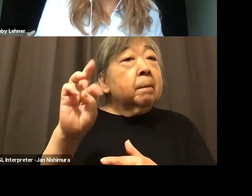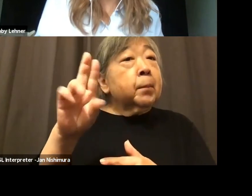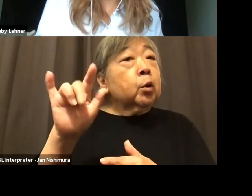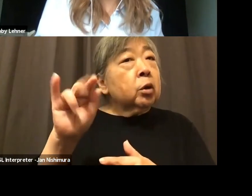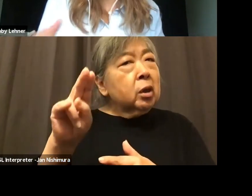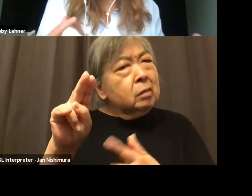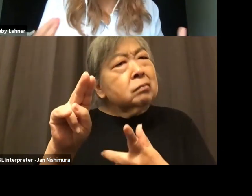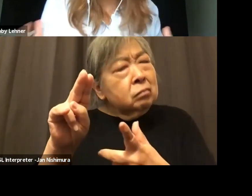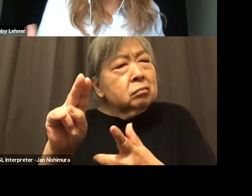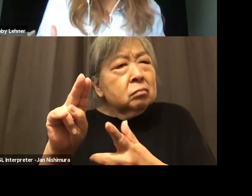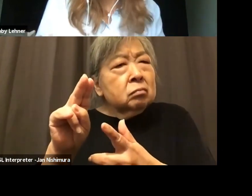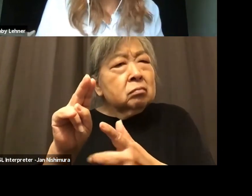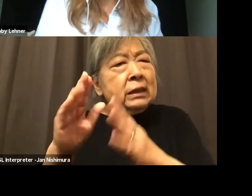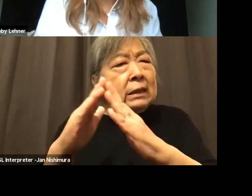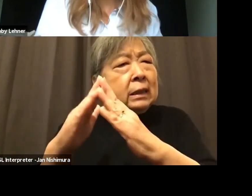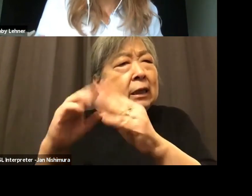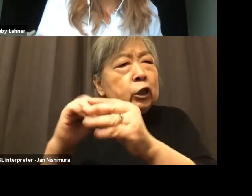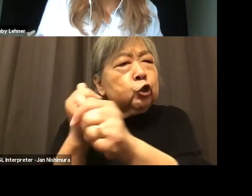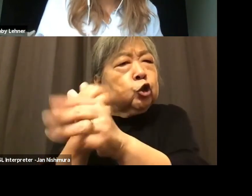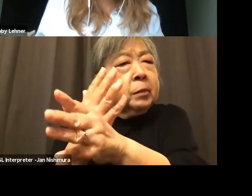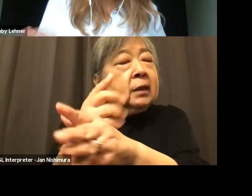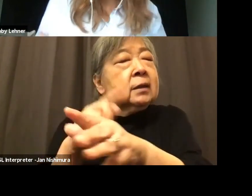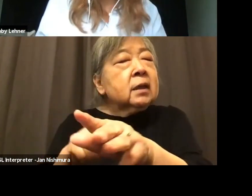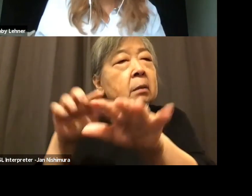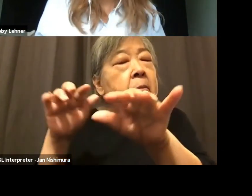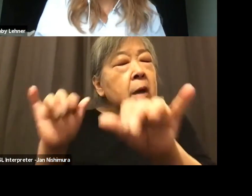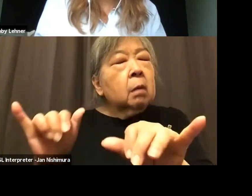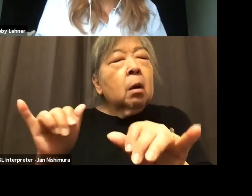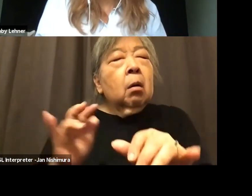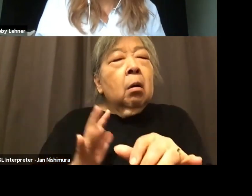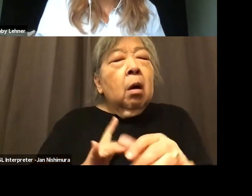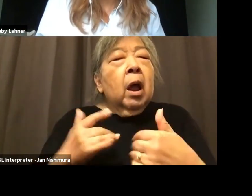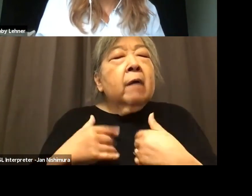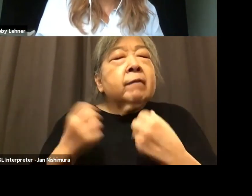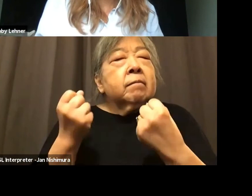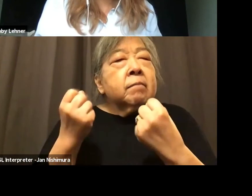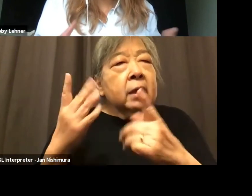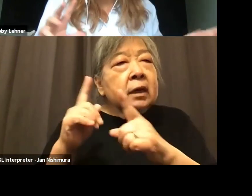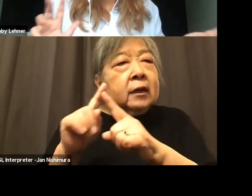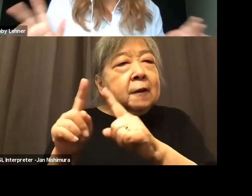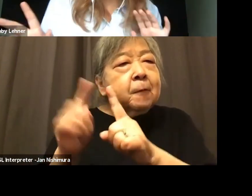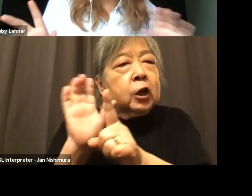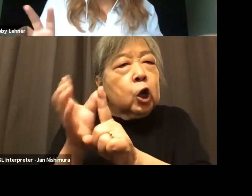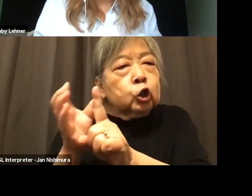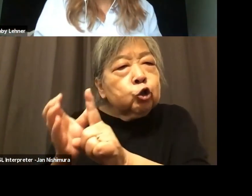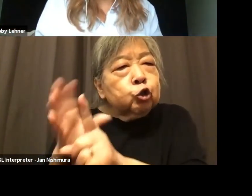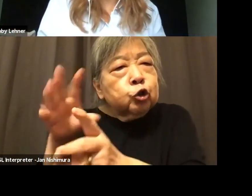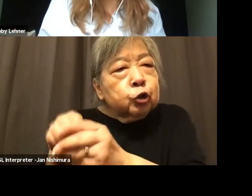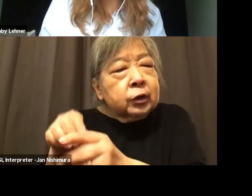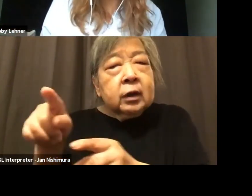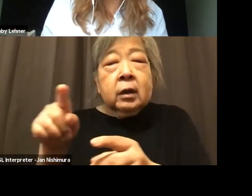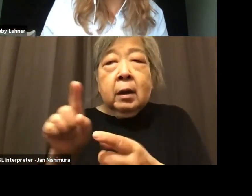it is so intercultural, I met so many different people from differrent parts of the world,